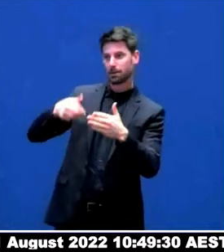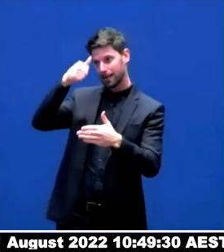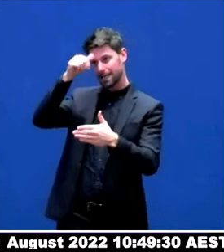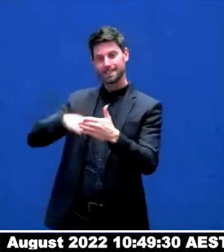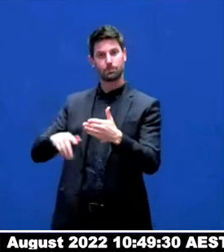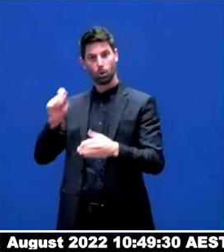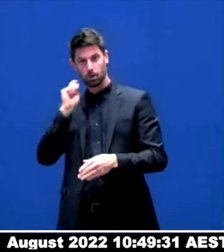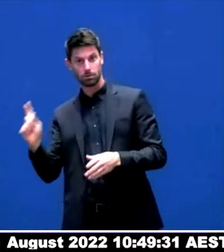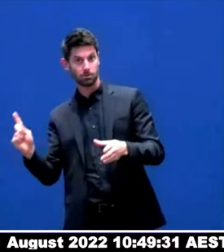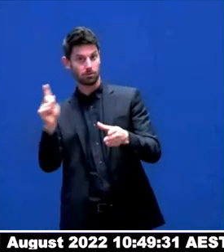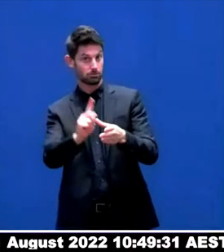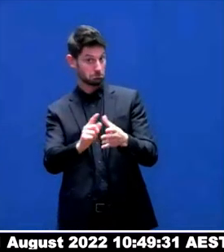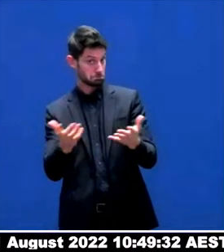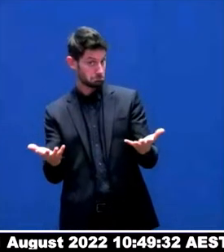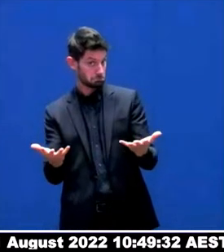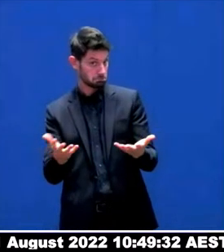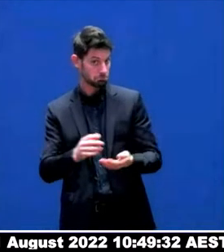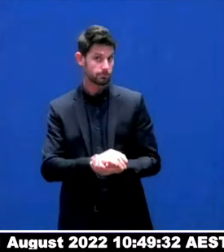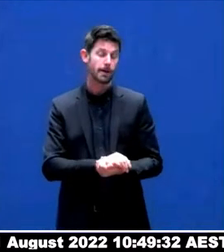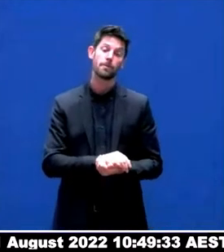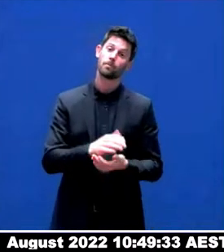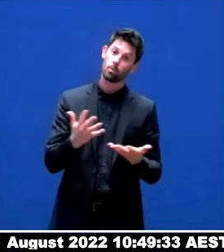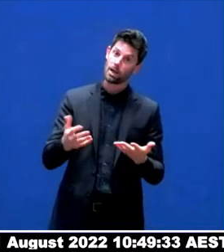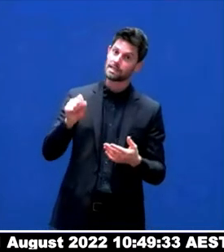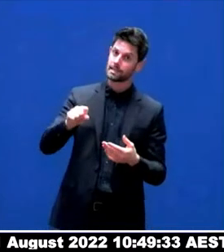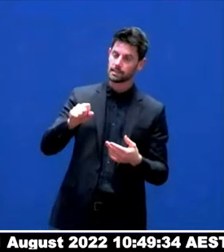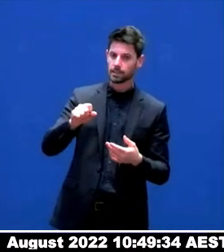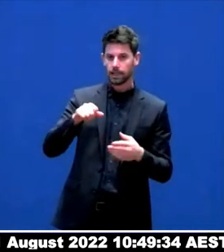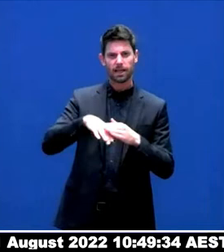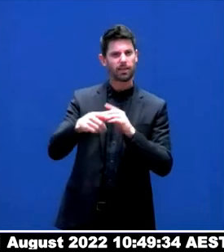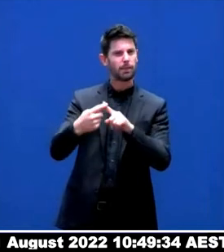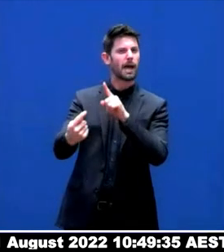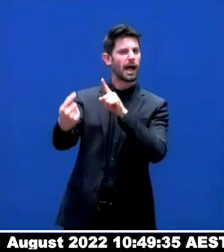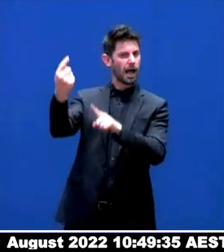No, but I'd observe that in past incarnations of these sorts of things,